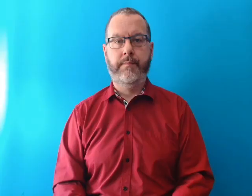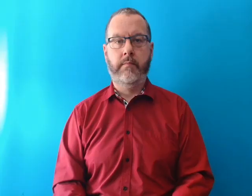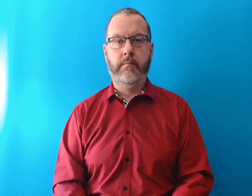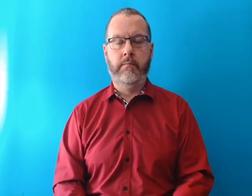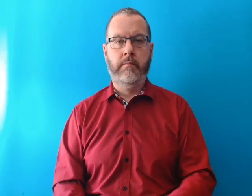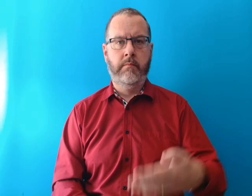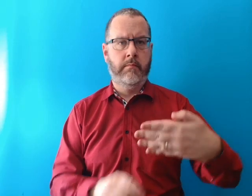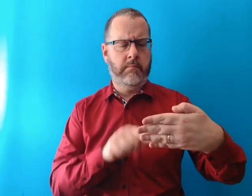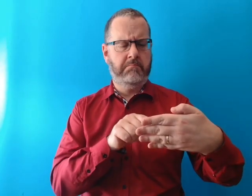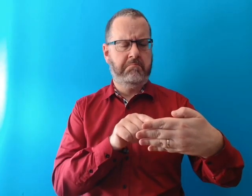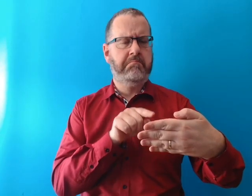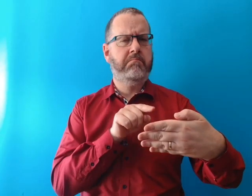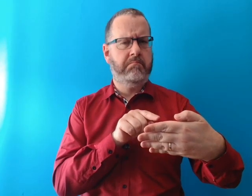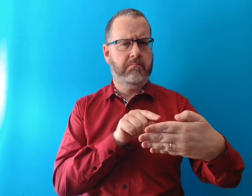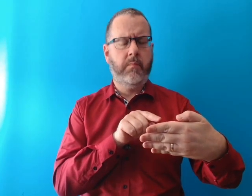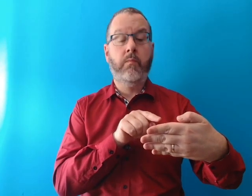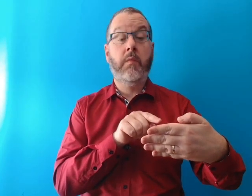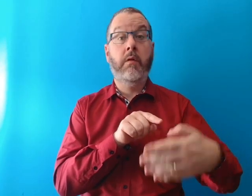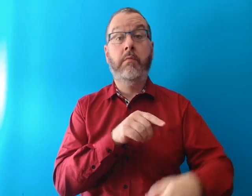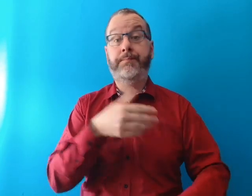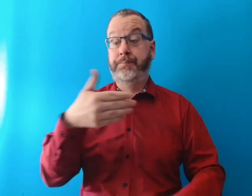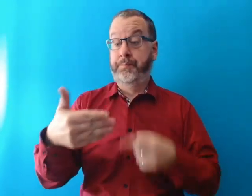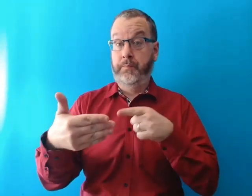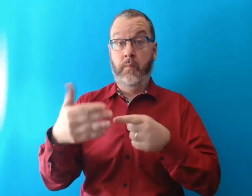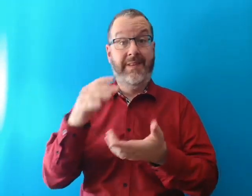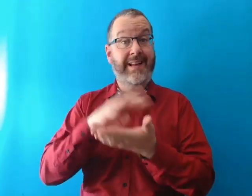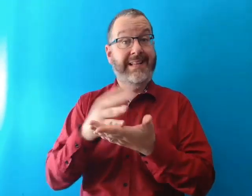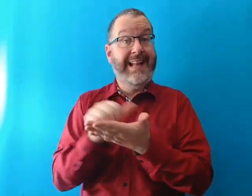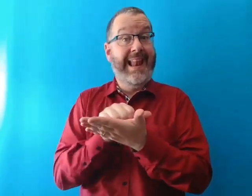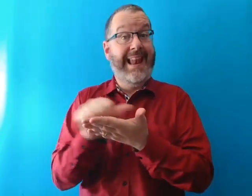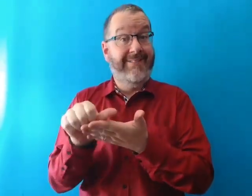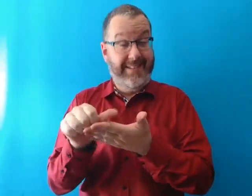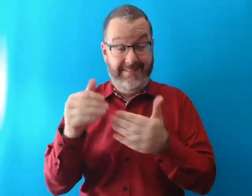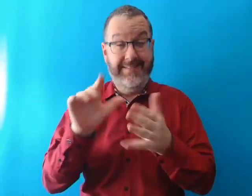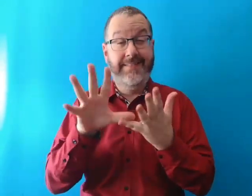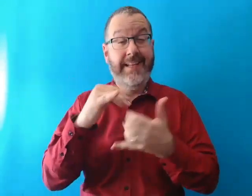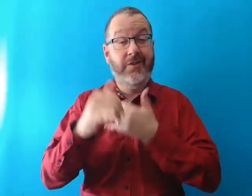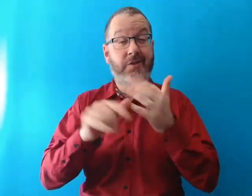In 1911 Mike appears to be living on his own in the same house,